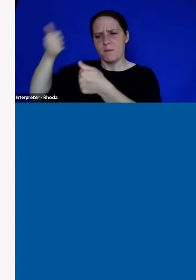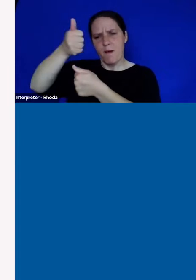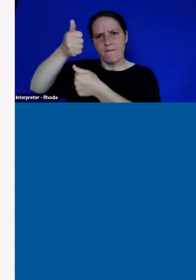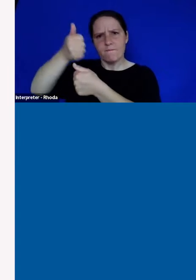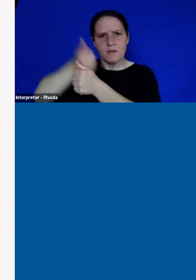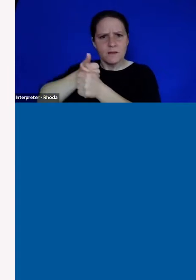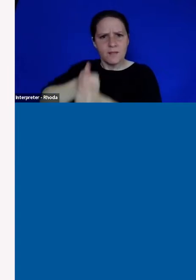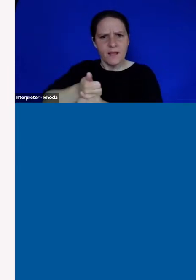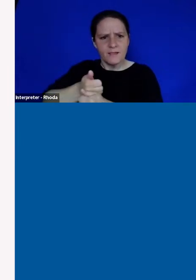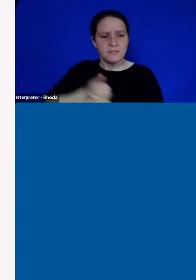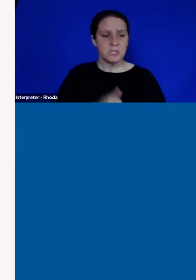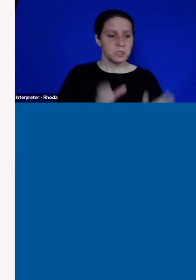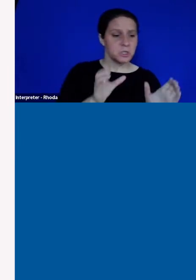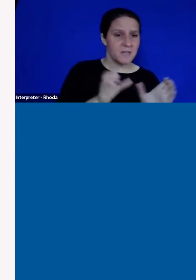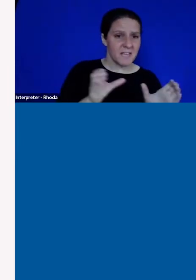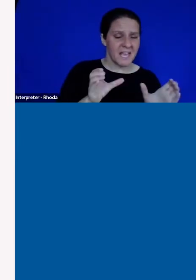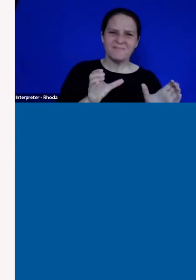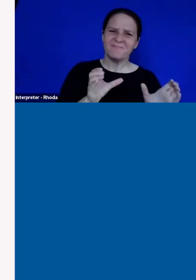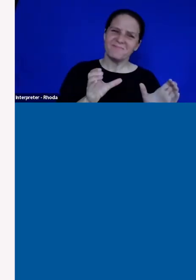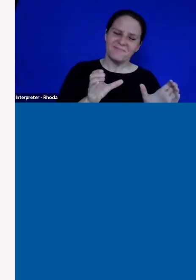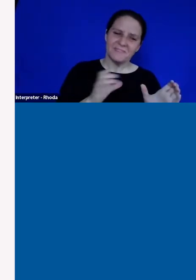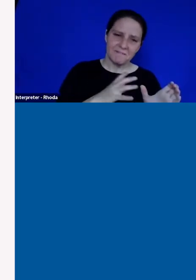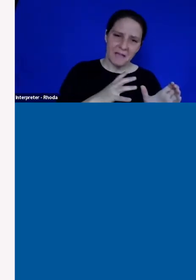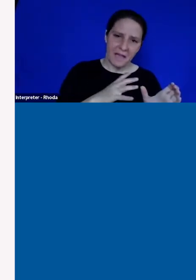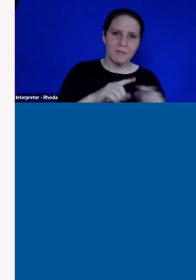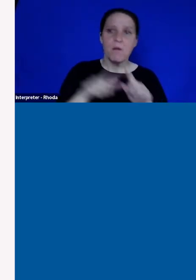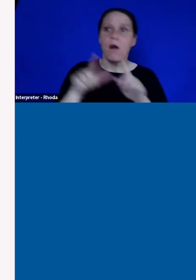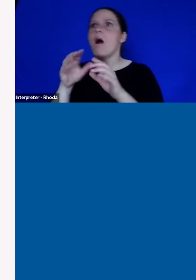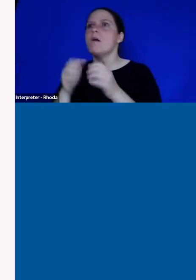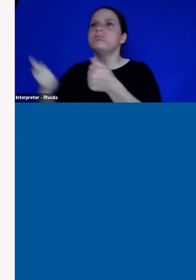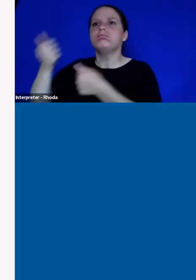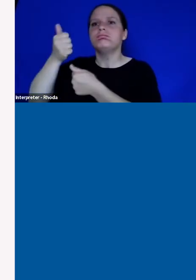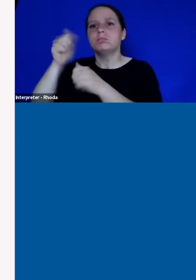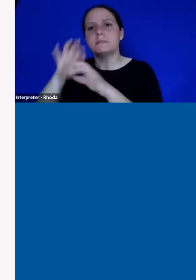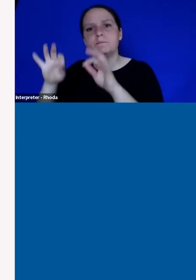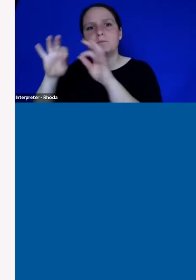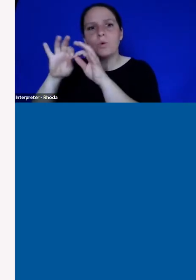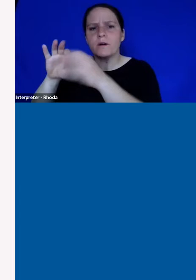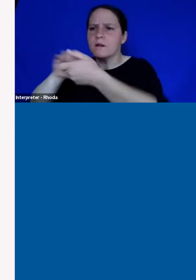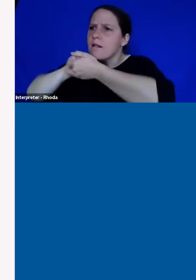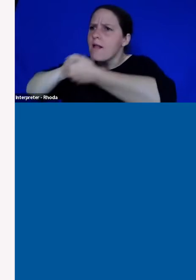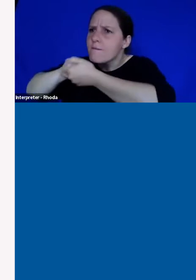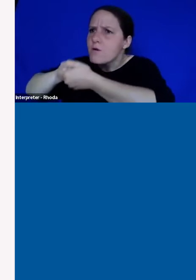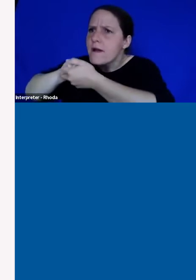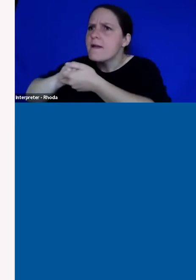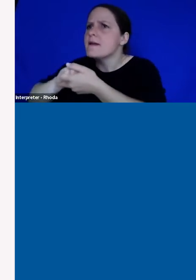will ever compare to lived experience and collaborative problem-solving. If someone says it doesn't work for them, trust them.